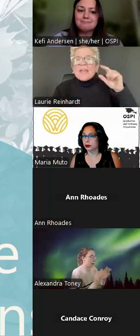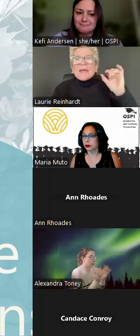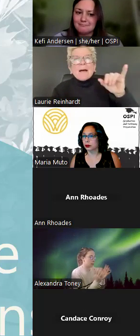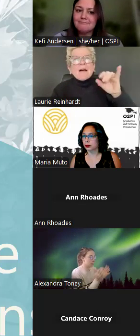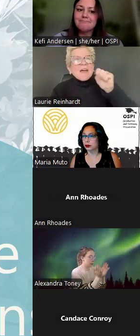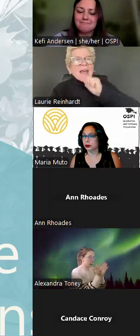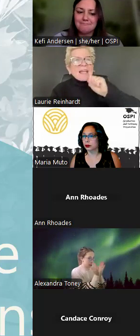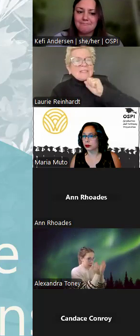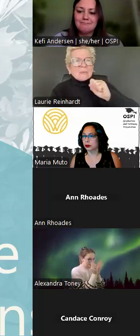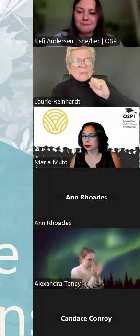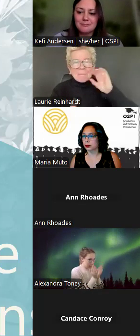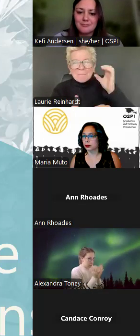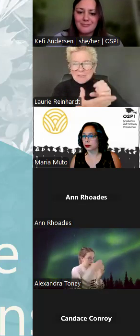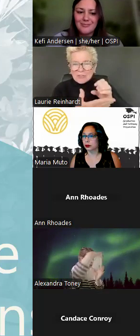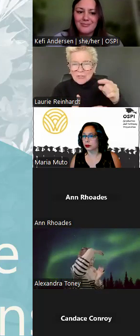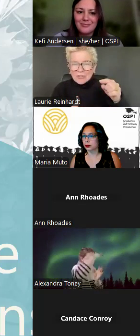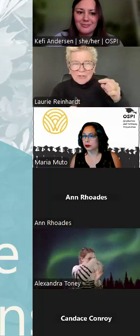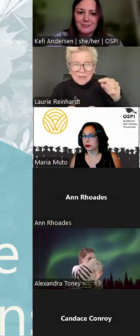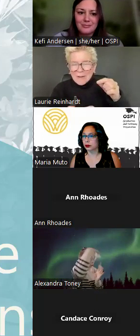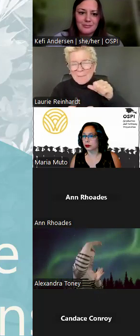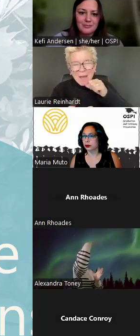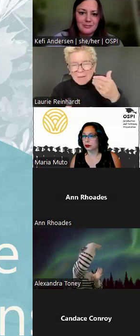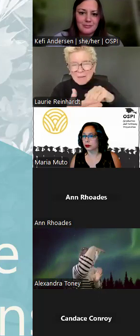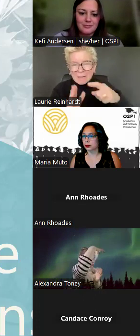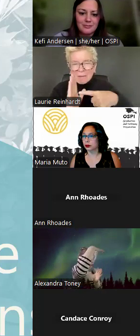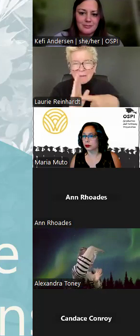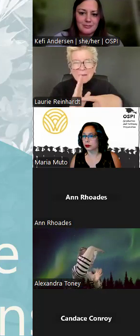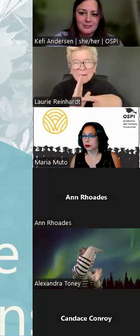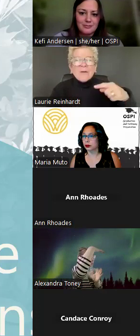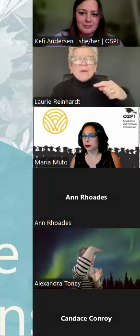I won't pull it up you know it's ice cream the chined scoop and the special ed scoop